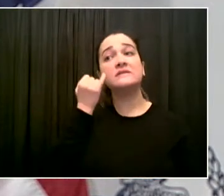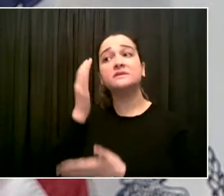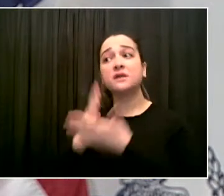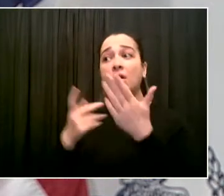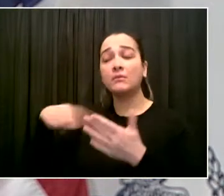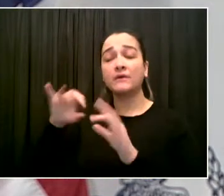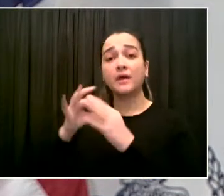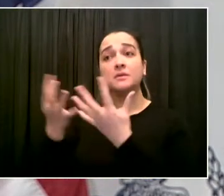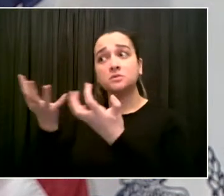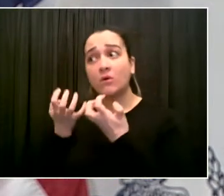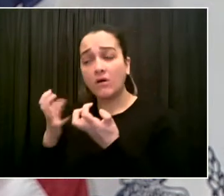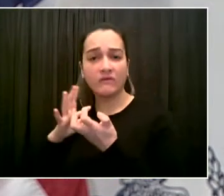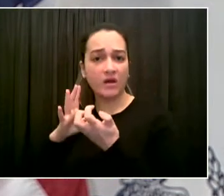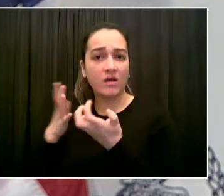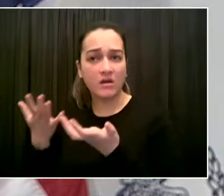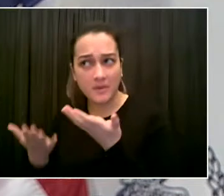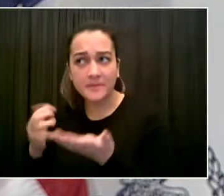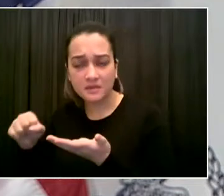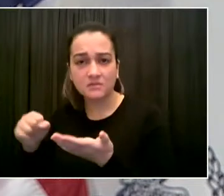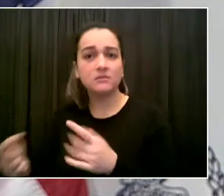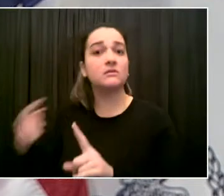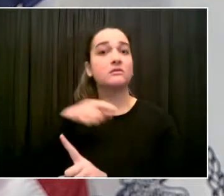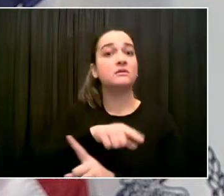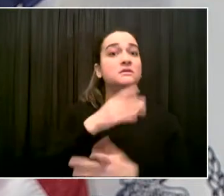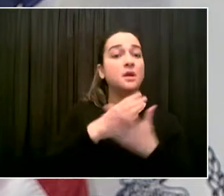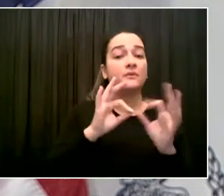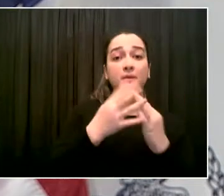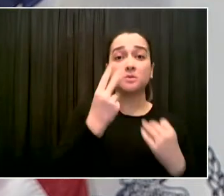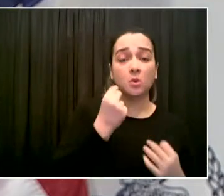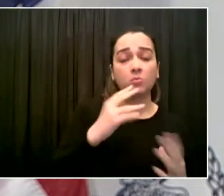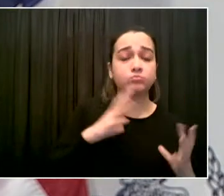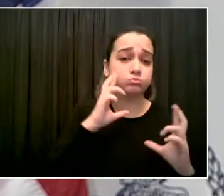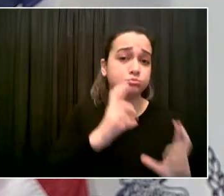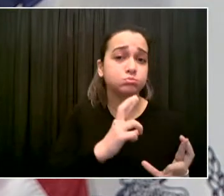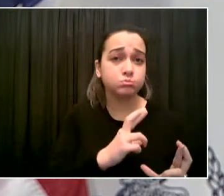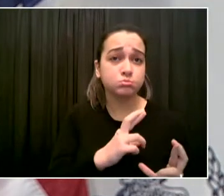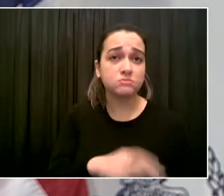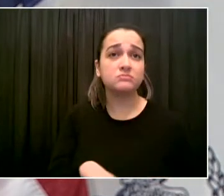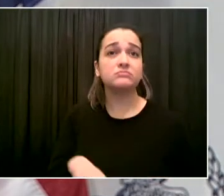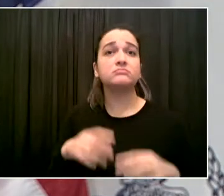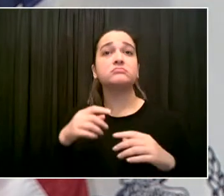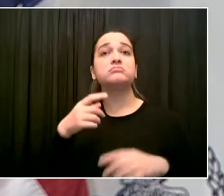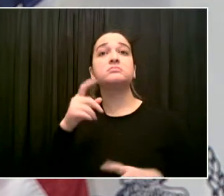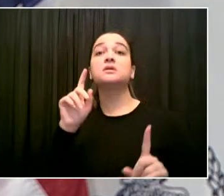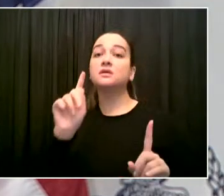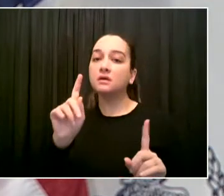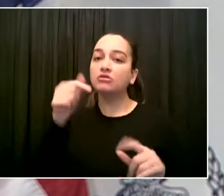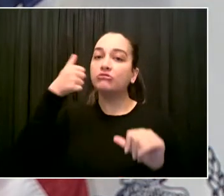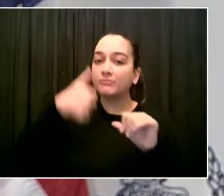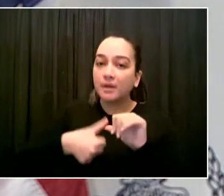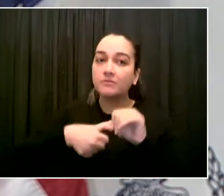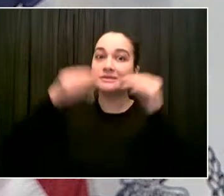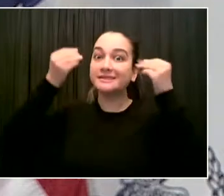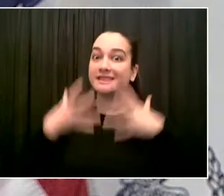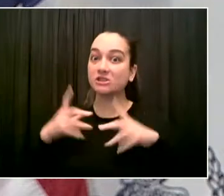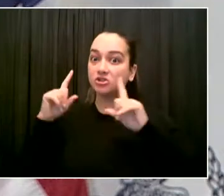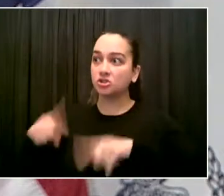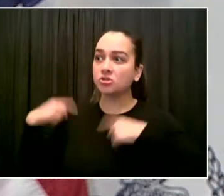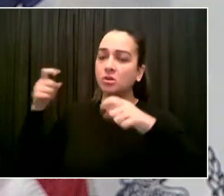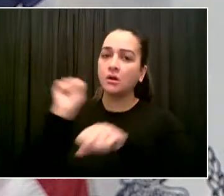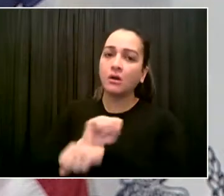IN SSE OMWONONT.'